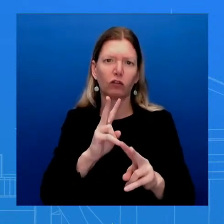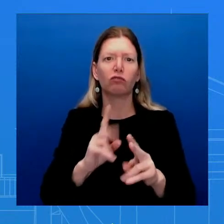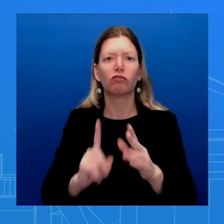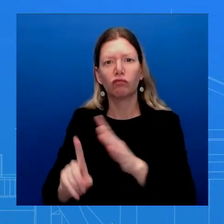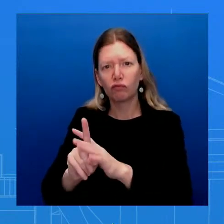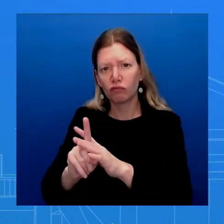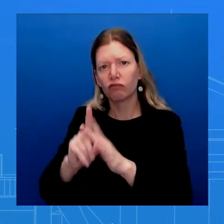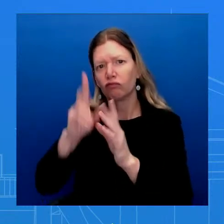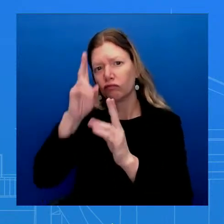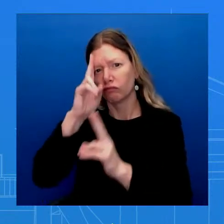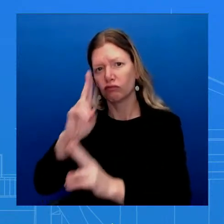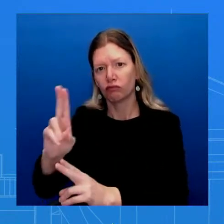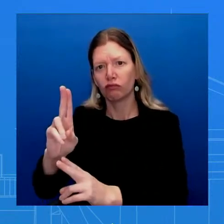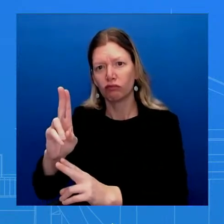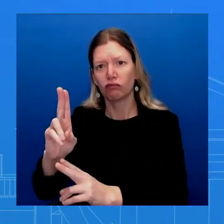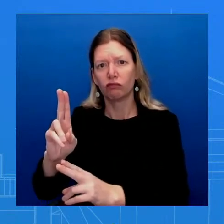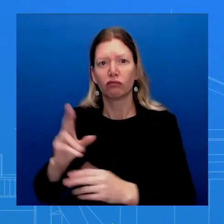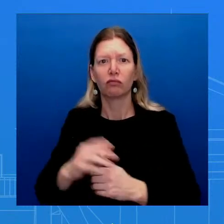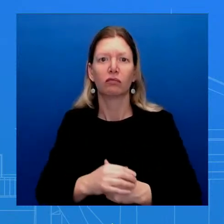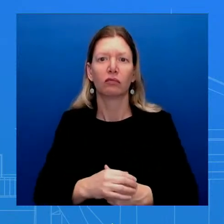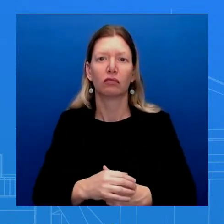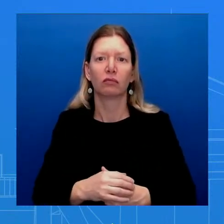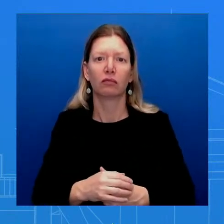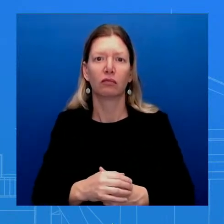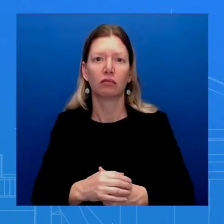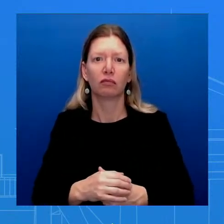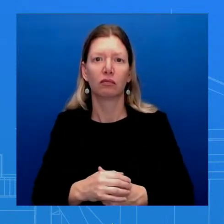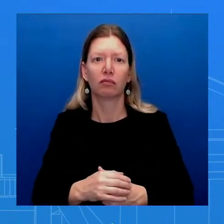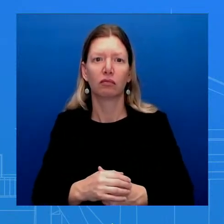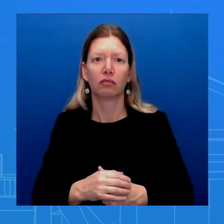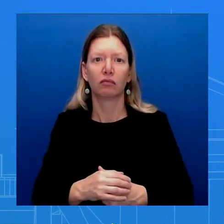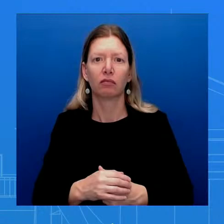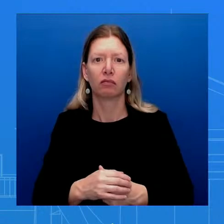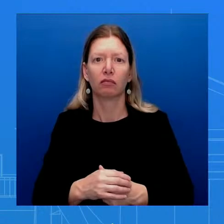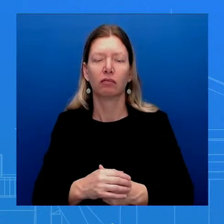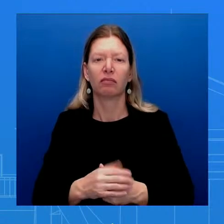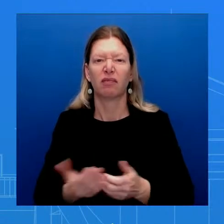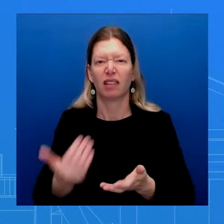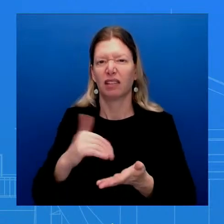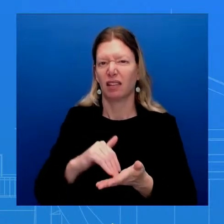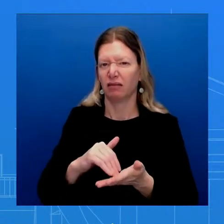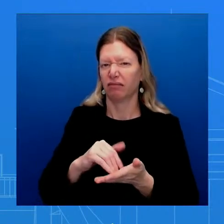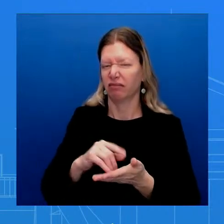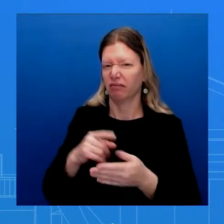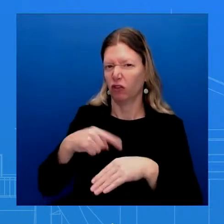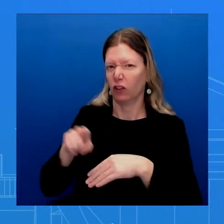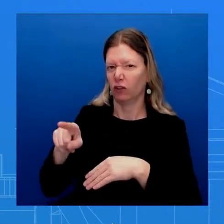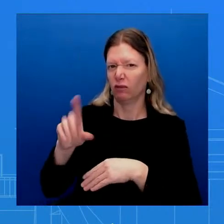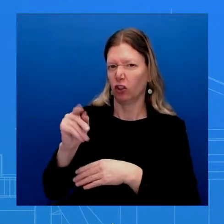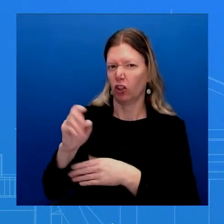and participating in the event by attending. Go ahead, Karen. The Press: Thanks, Karine. The President spoke yesterday with members of Abigail Edan's family.